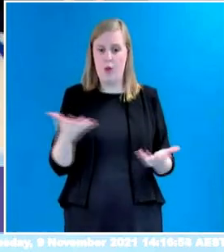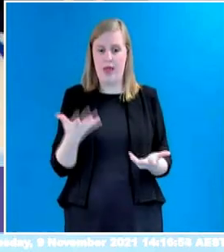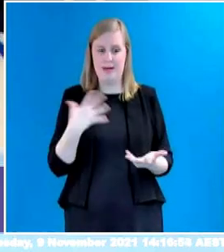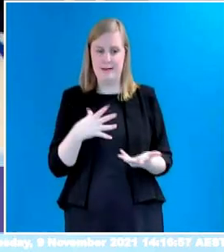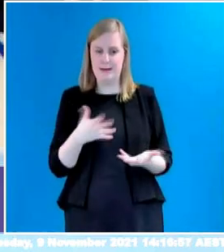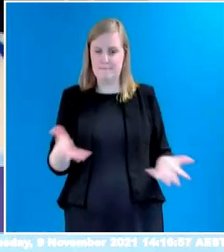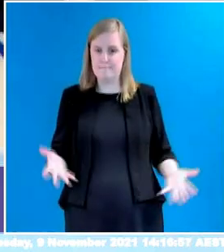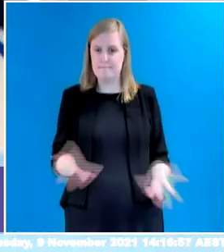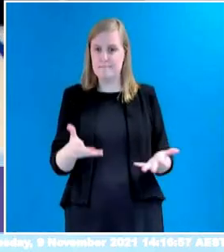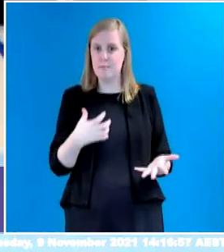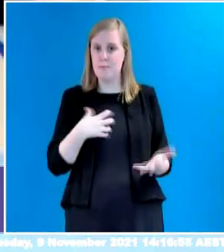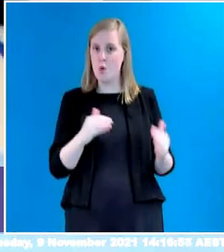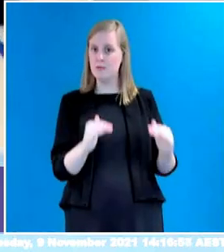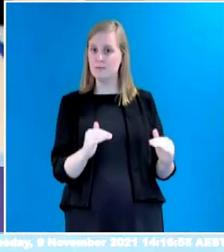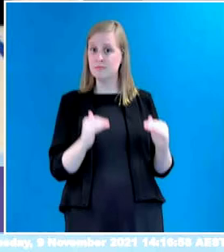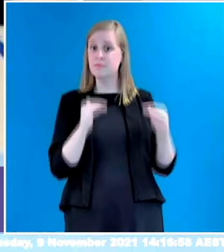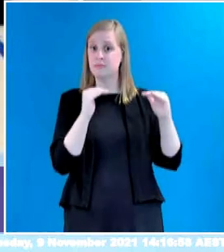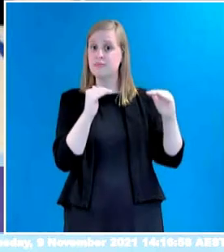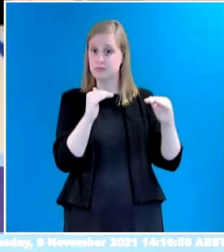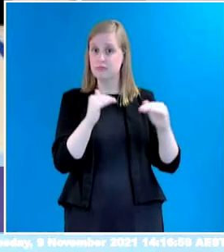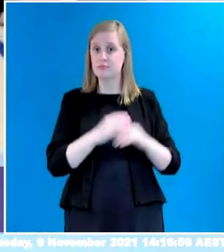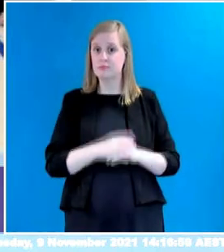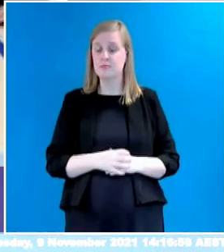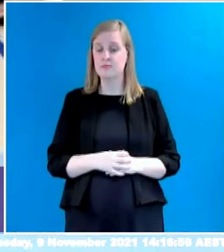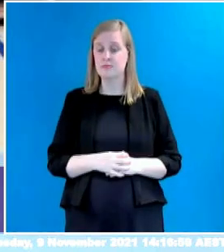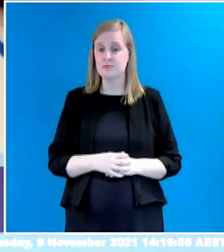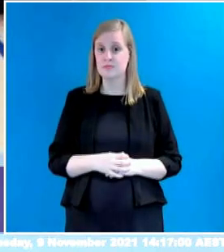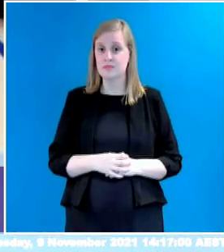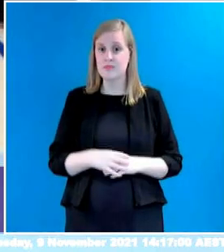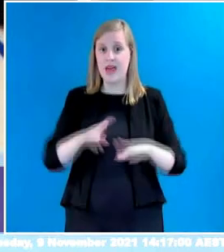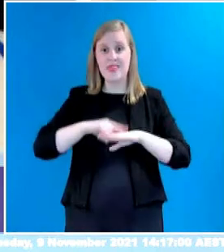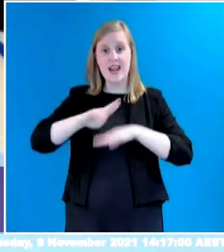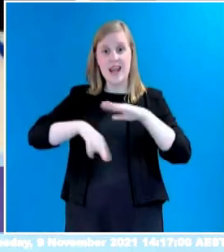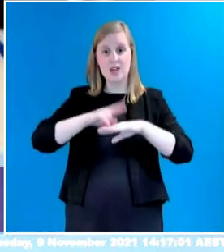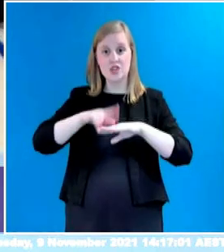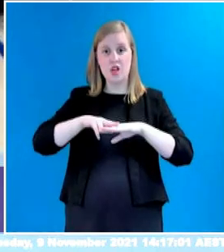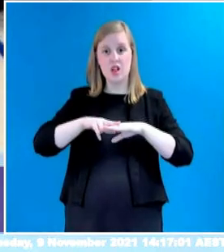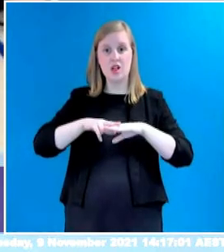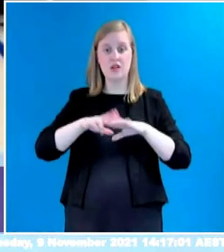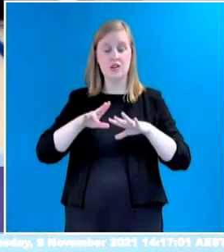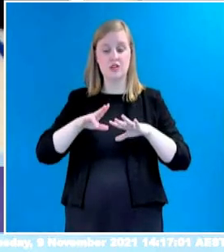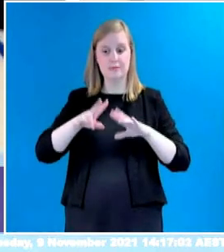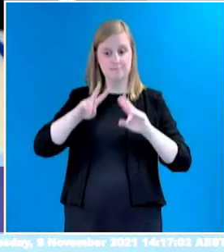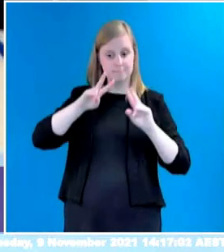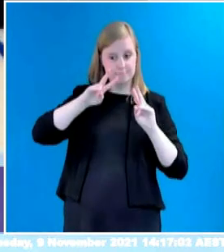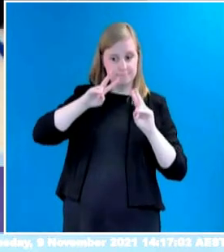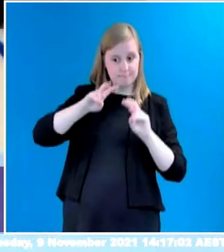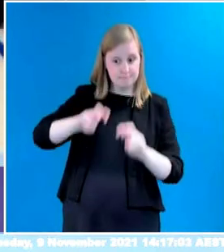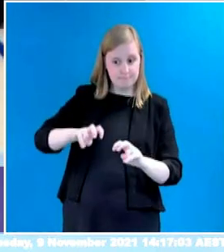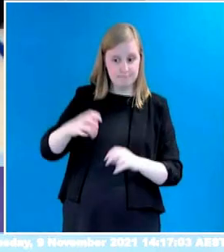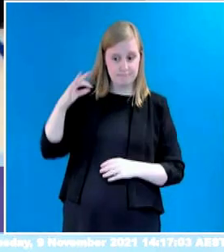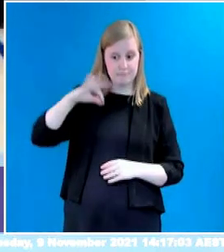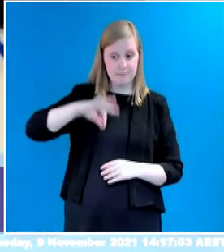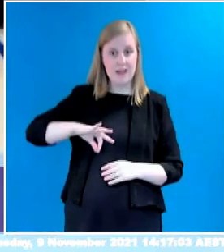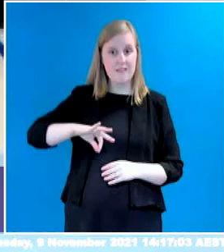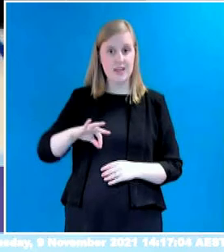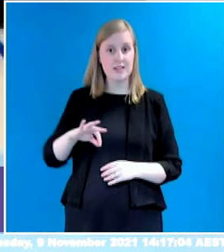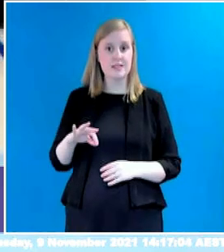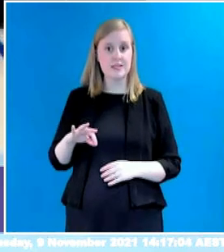The other thing I might note, and this is in the National Interest Analysis --- which if you don't have, we are happy to provide you with, it is available publicly.